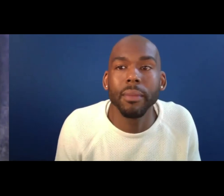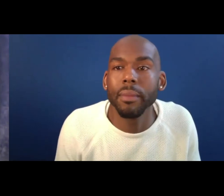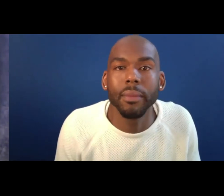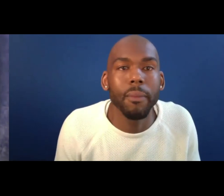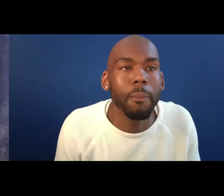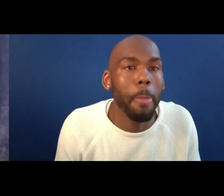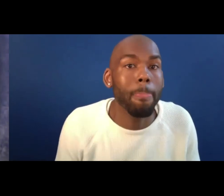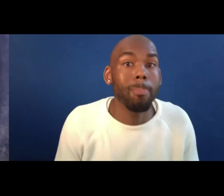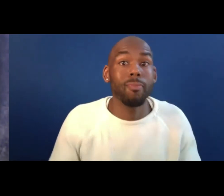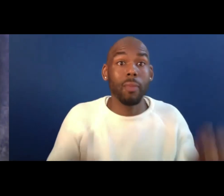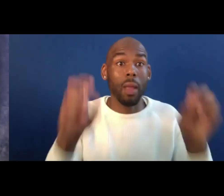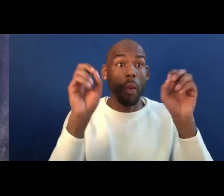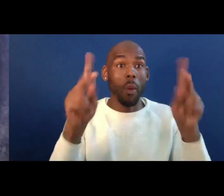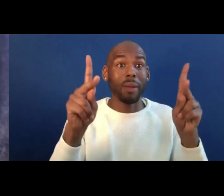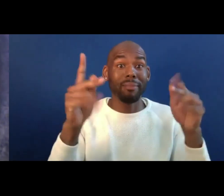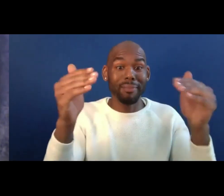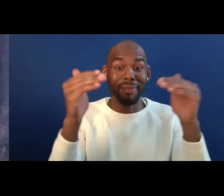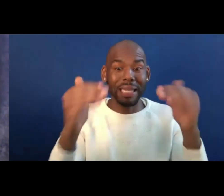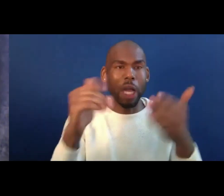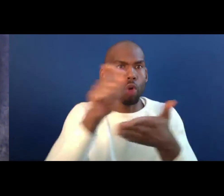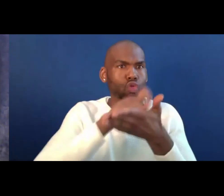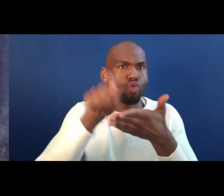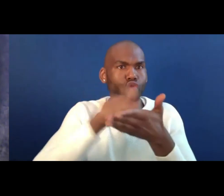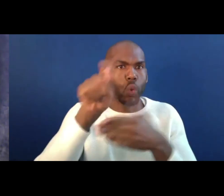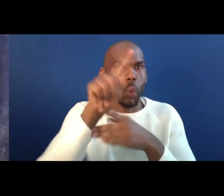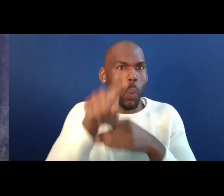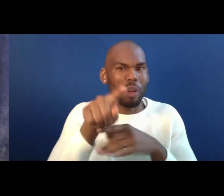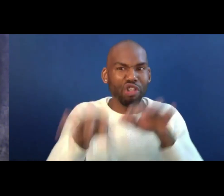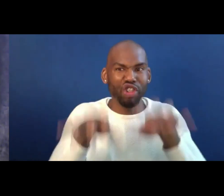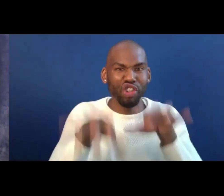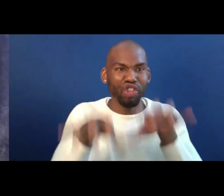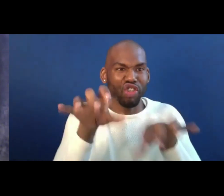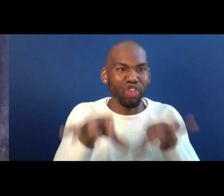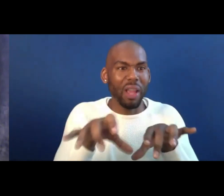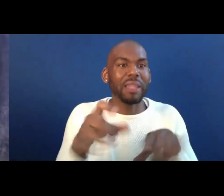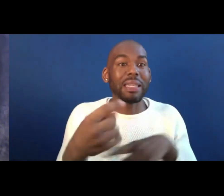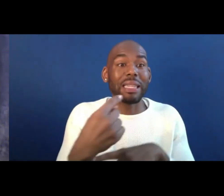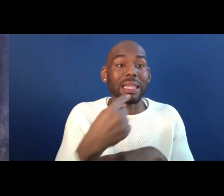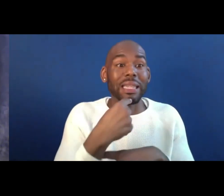okay so the next written question in the chat says it's a small clarification